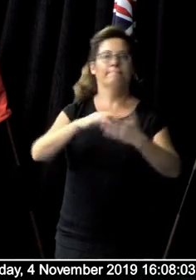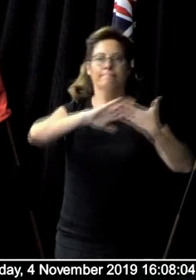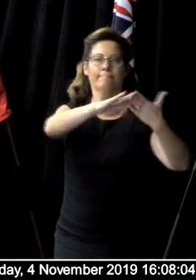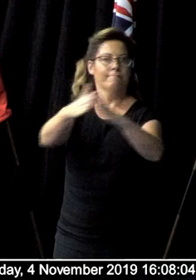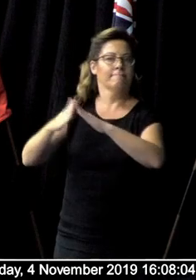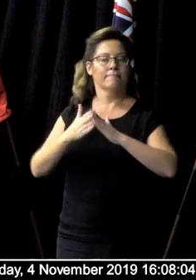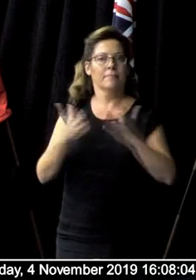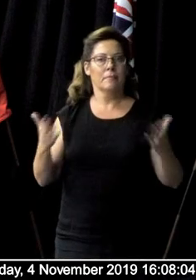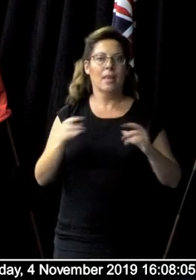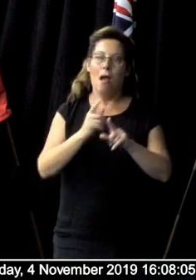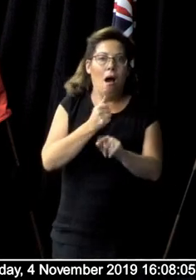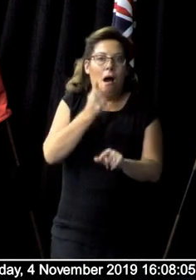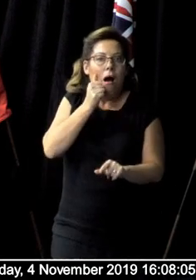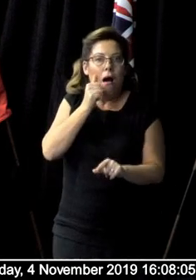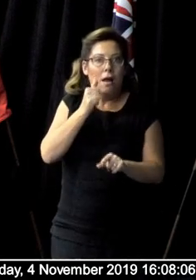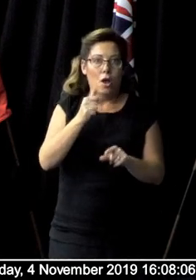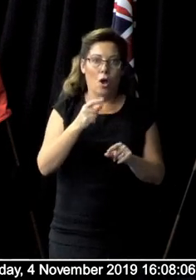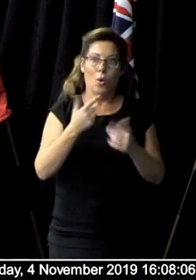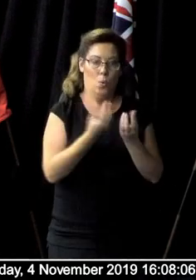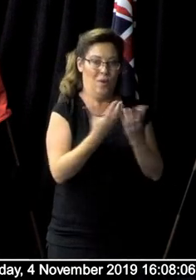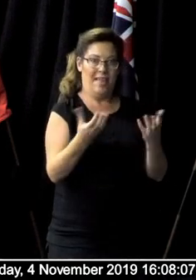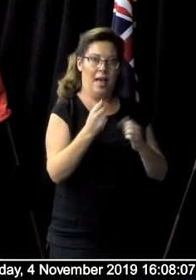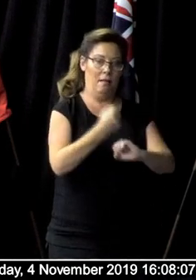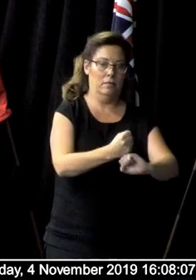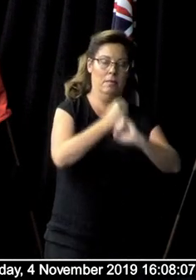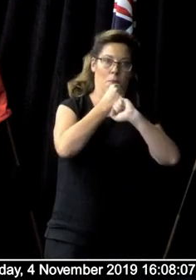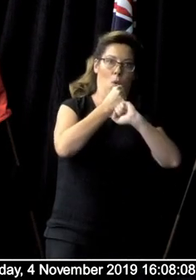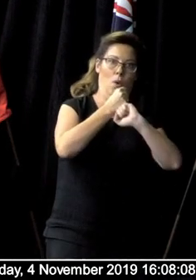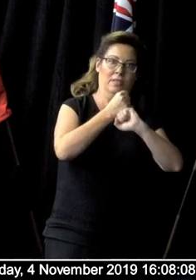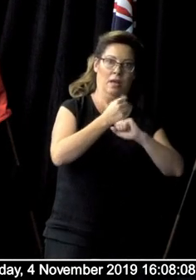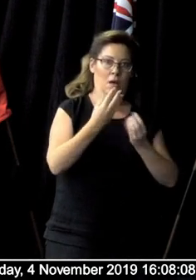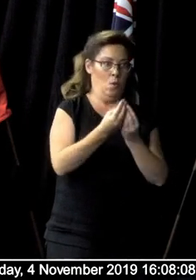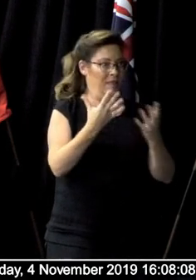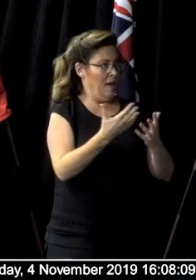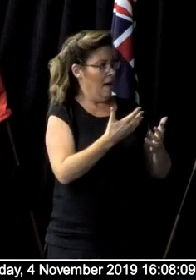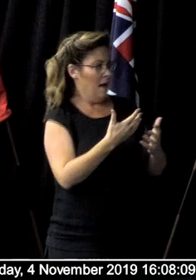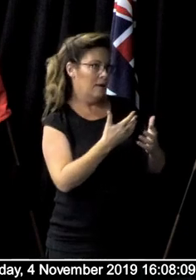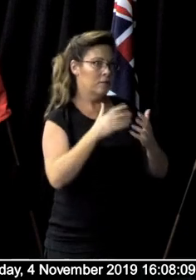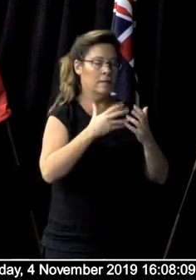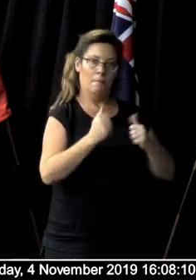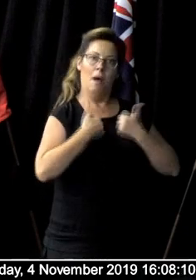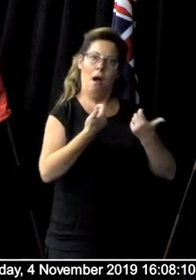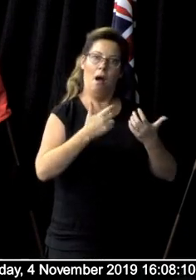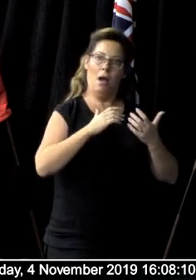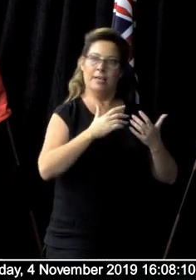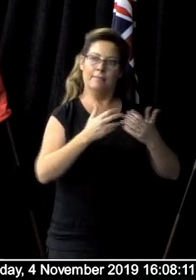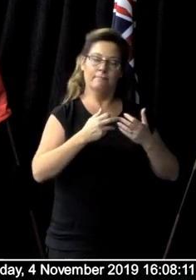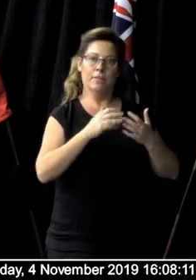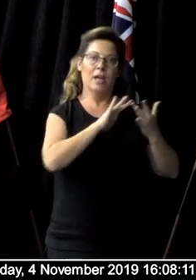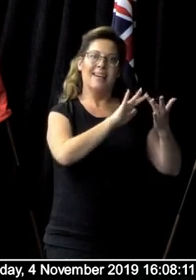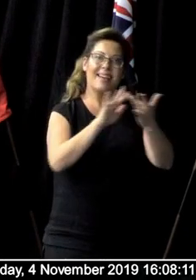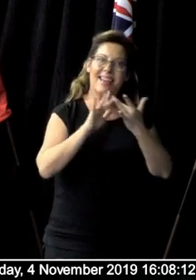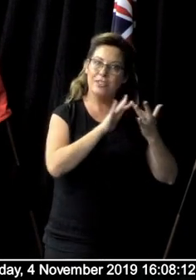years and, probably, wasn’t well-connected and probably stubborn, when I saw my son’s